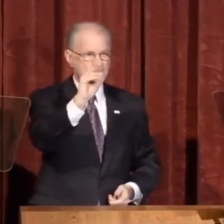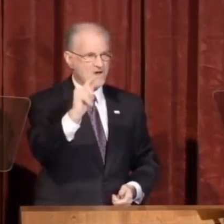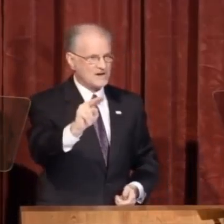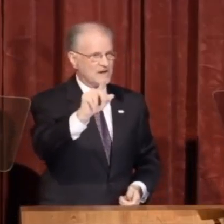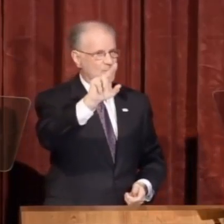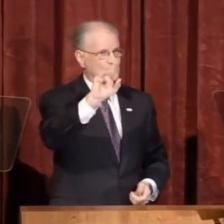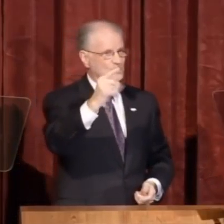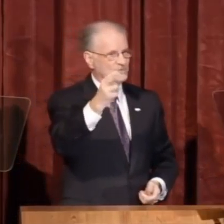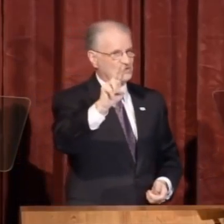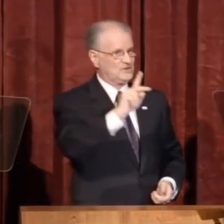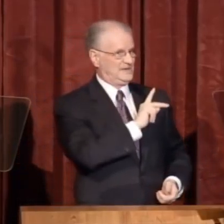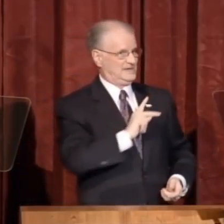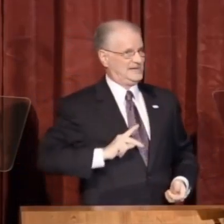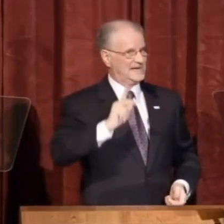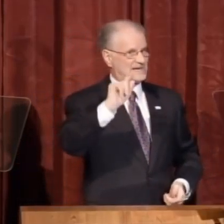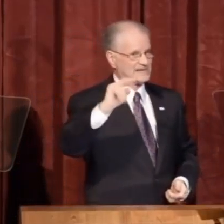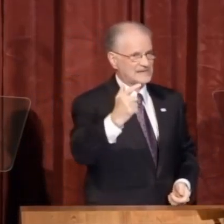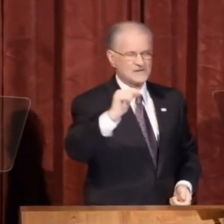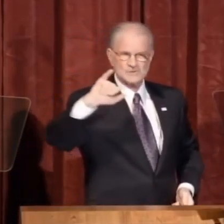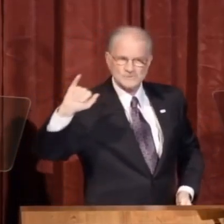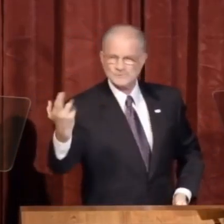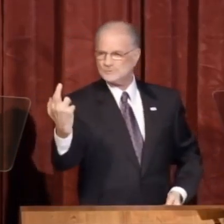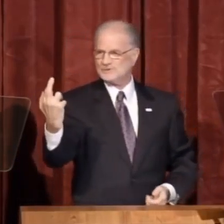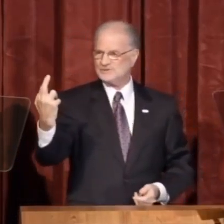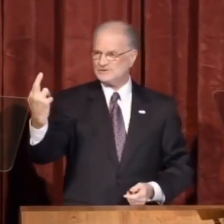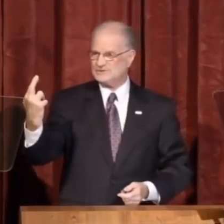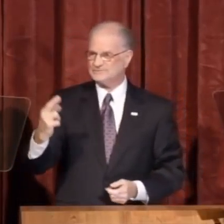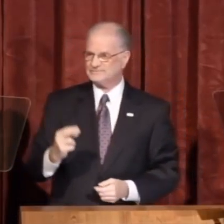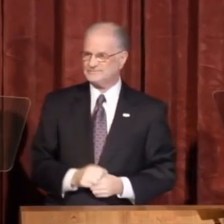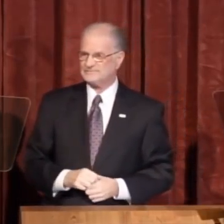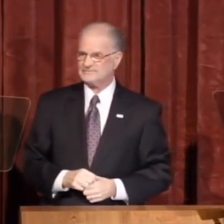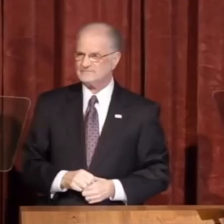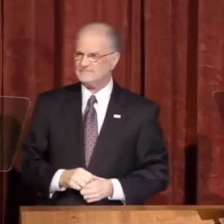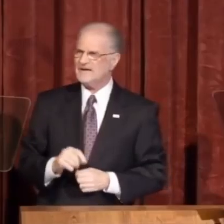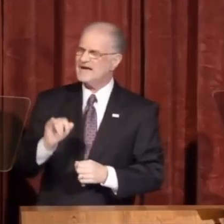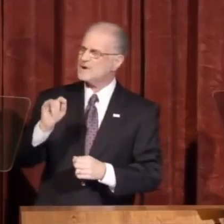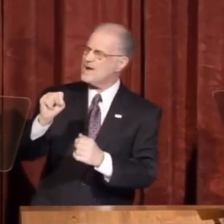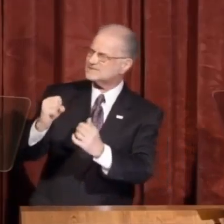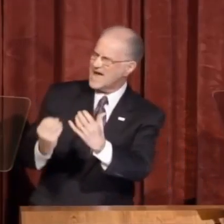that were established by the U.S. Department of Education.